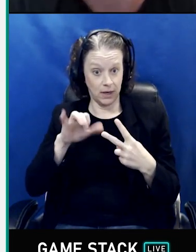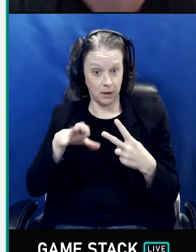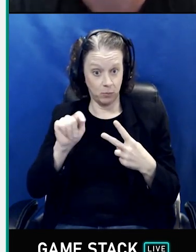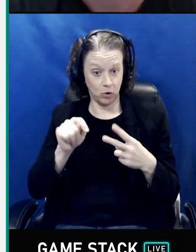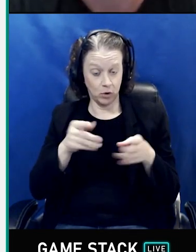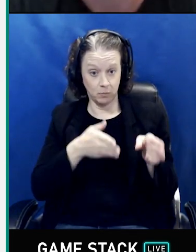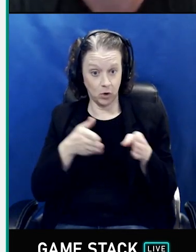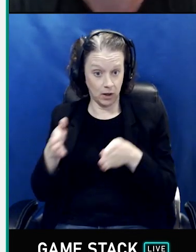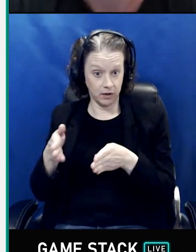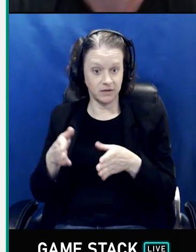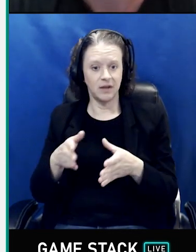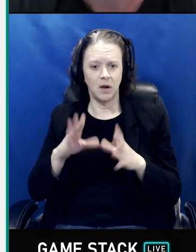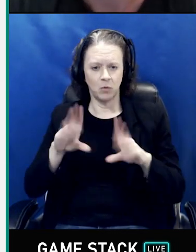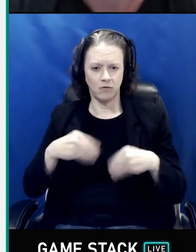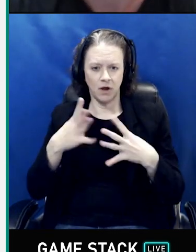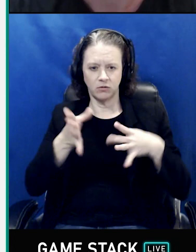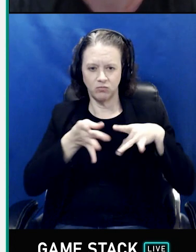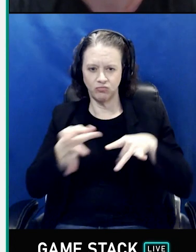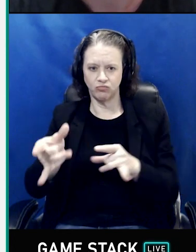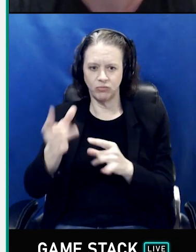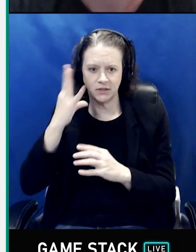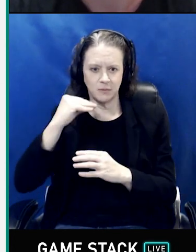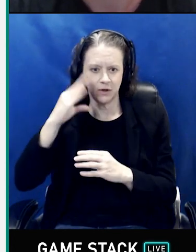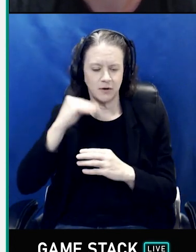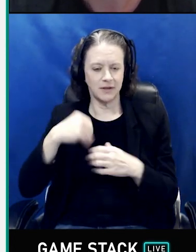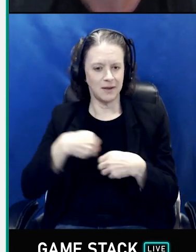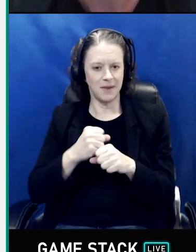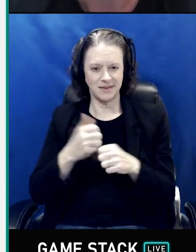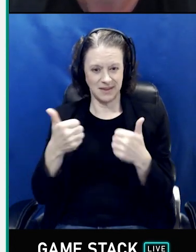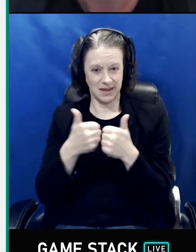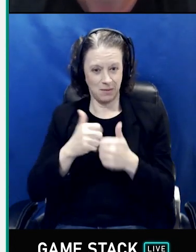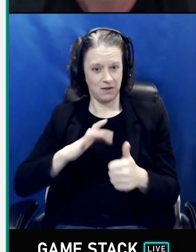seamless experience, that makes the title feel as though it